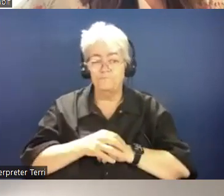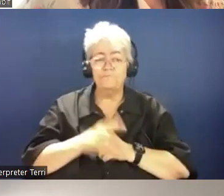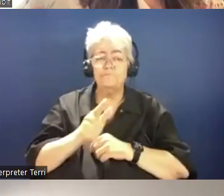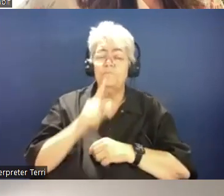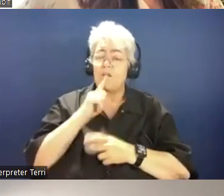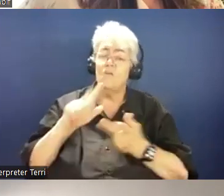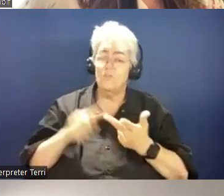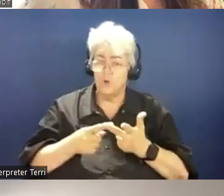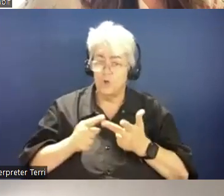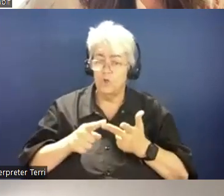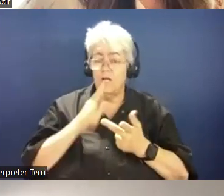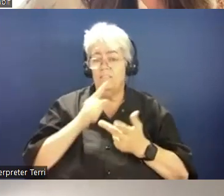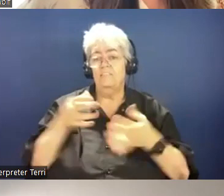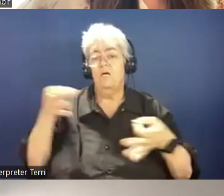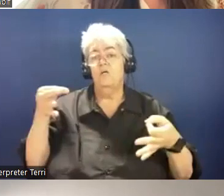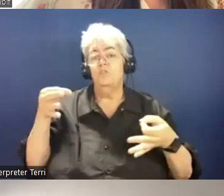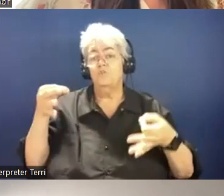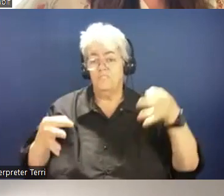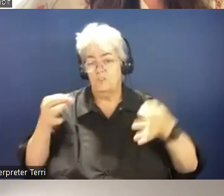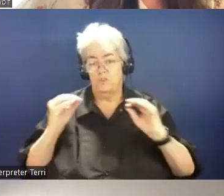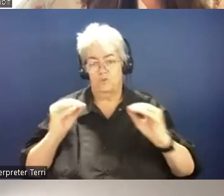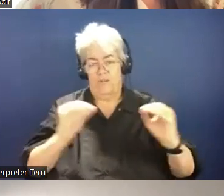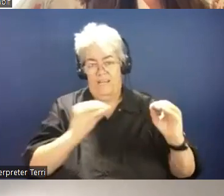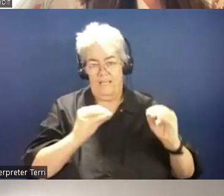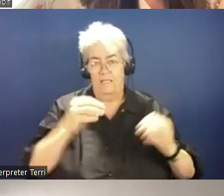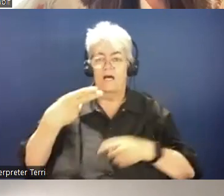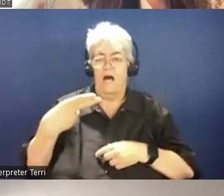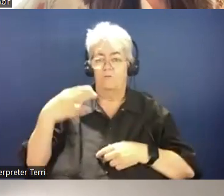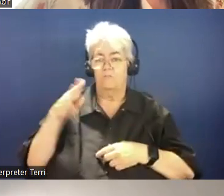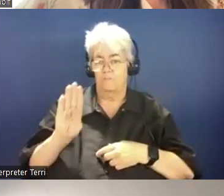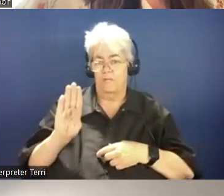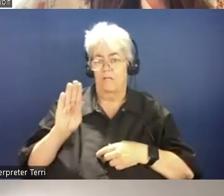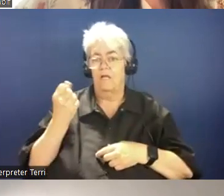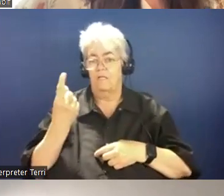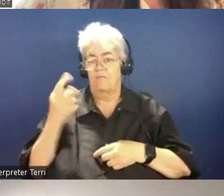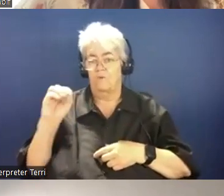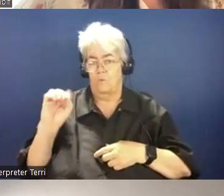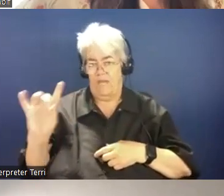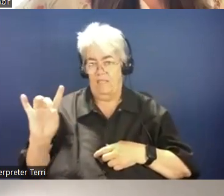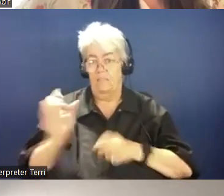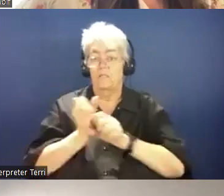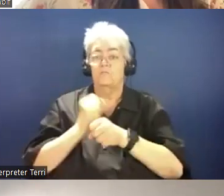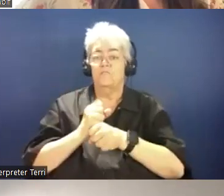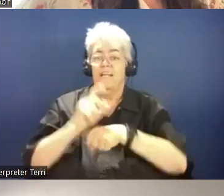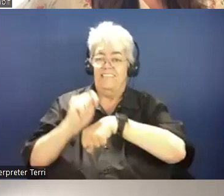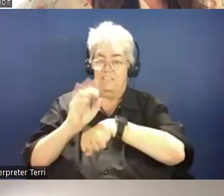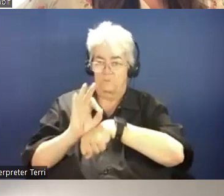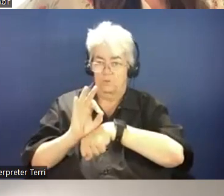judicial training. This was House Bill 1108. It created a task force that has began meeting.